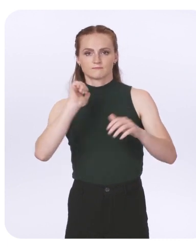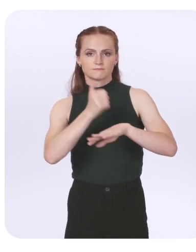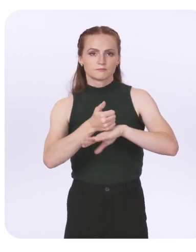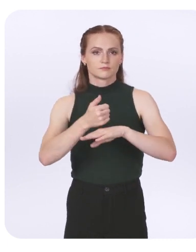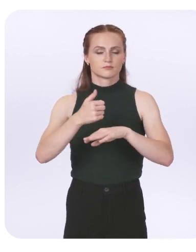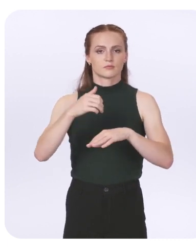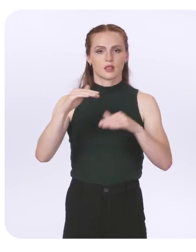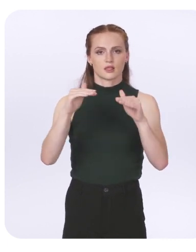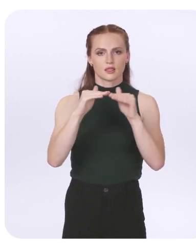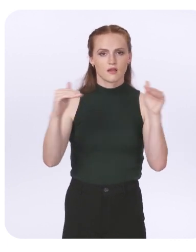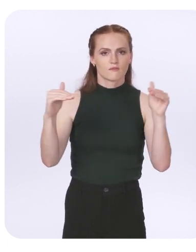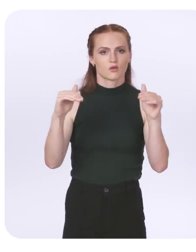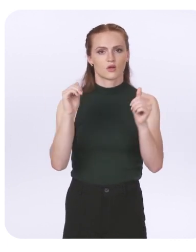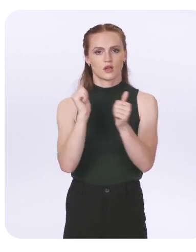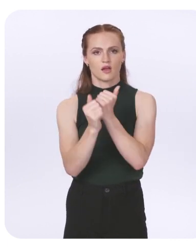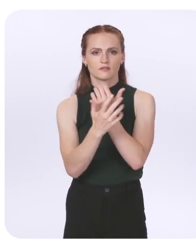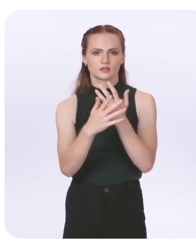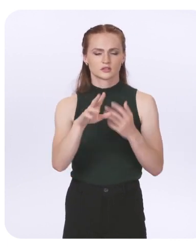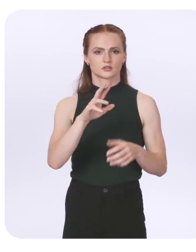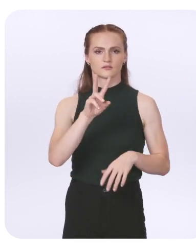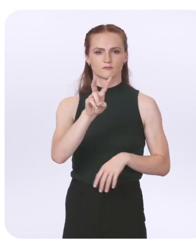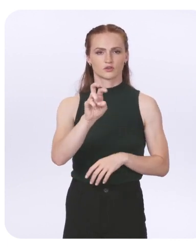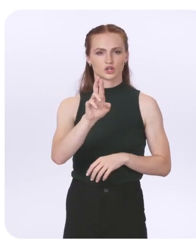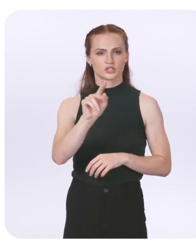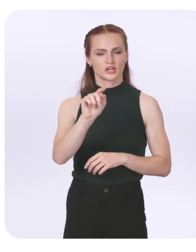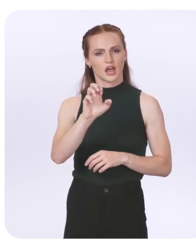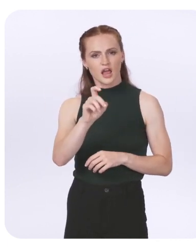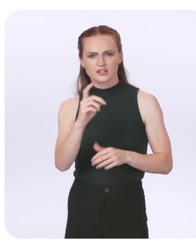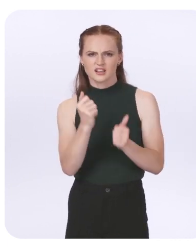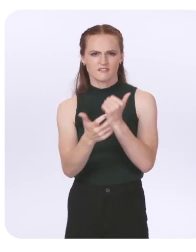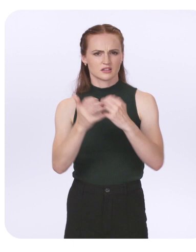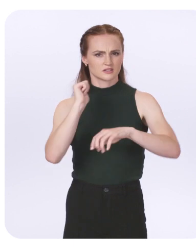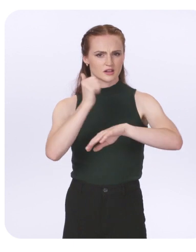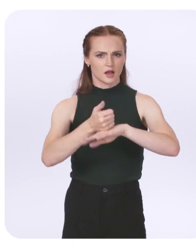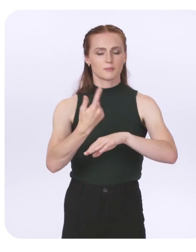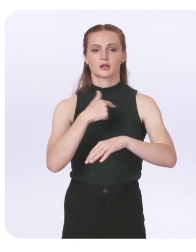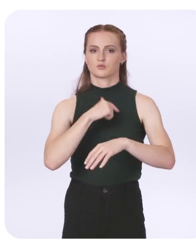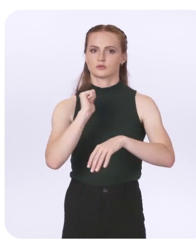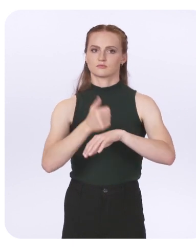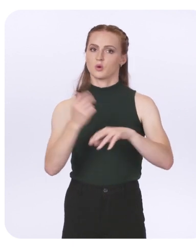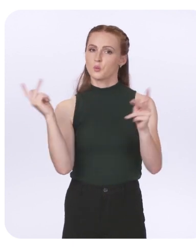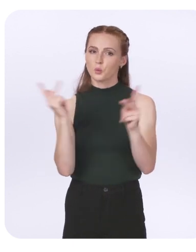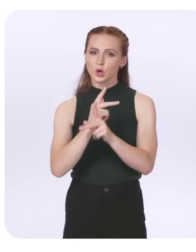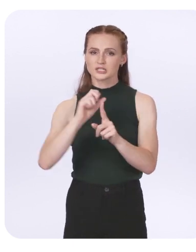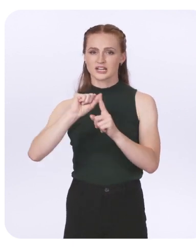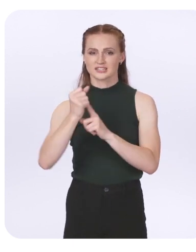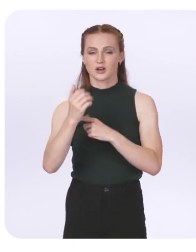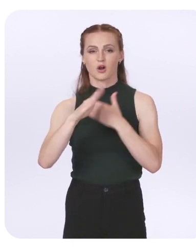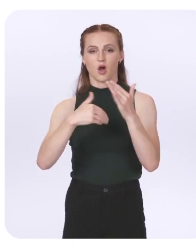and we use that to create a worst-case scenario where all players are visible and shooting at each other.